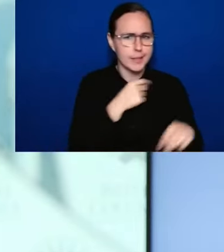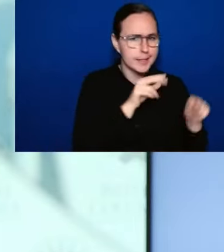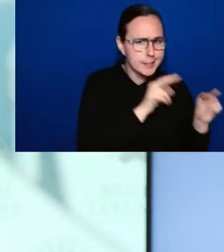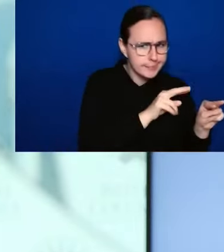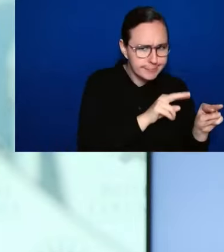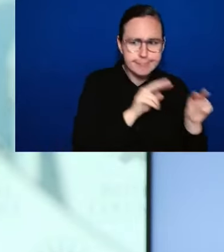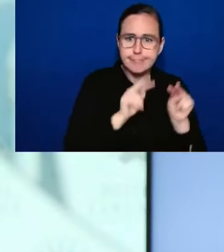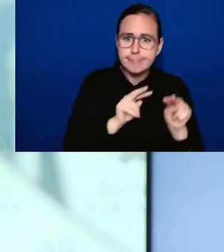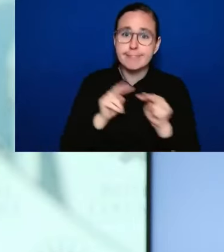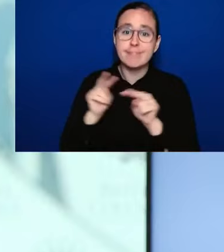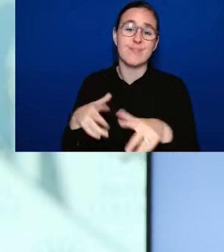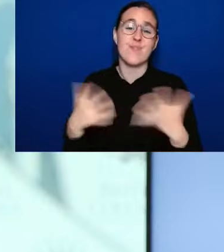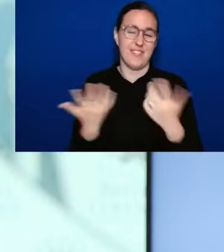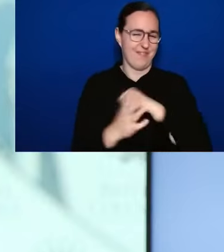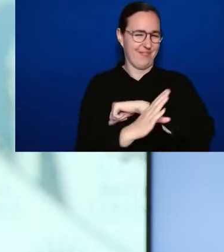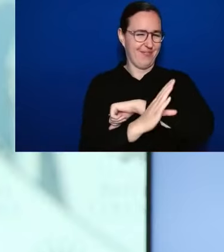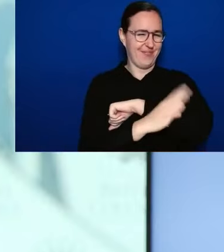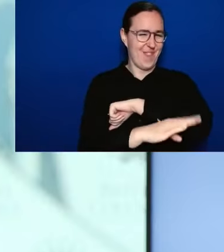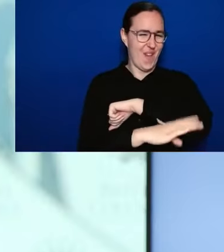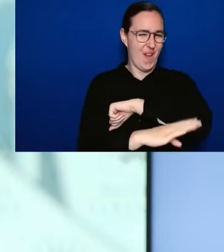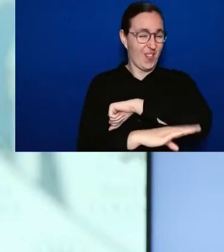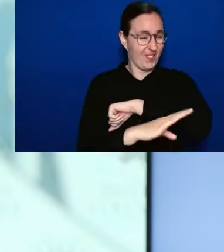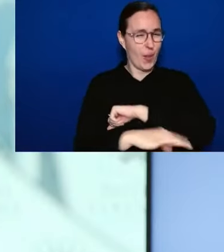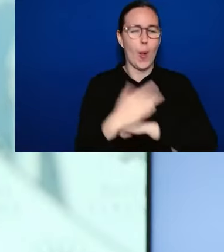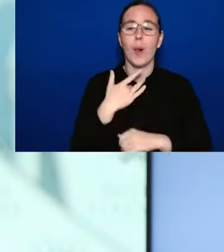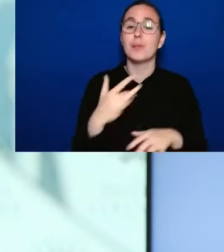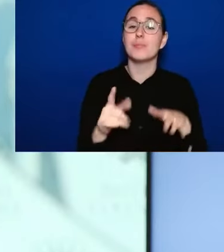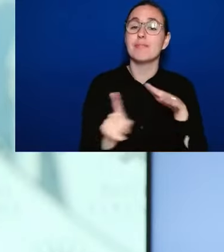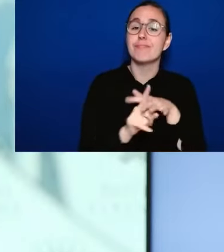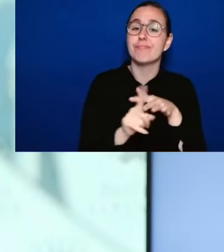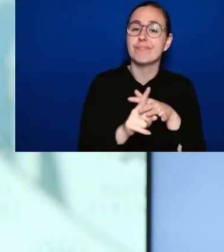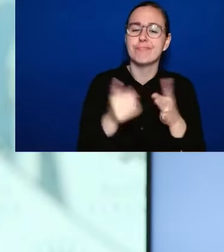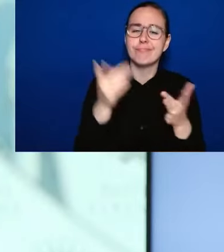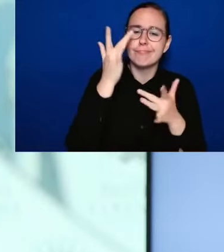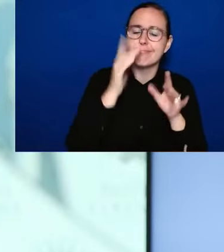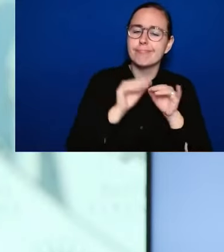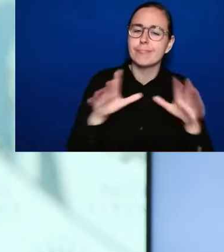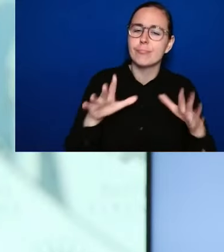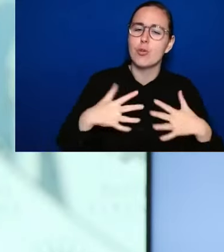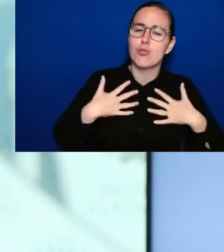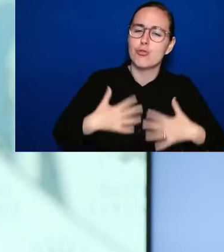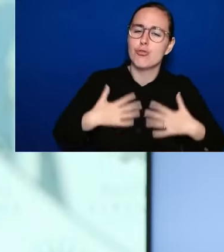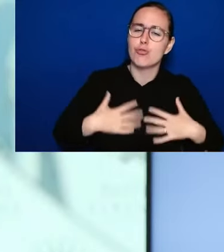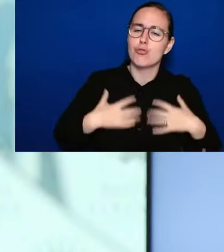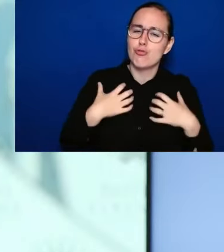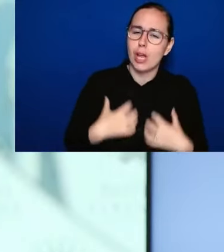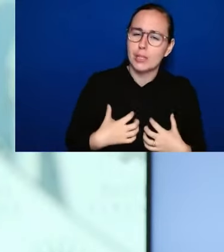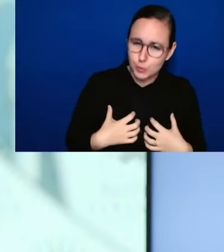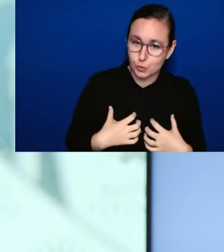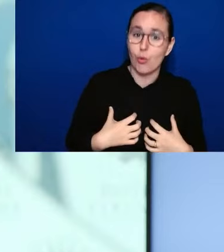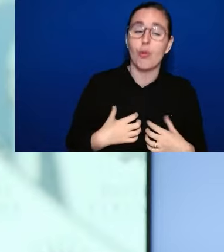of you know and they had really syste us insisted patients in BC